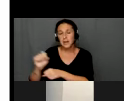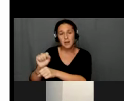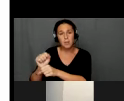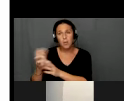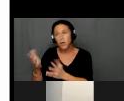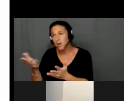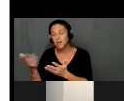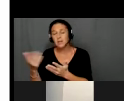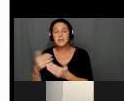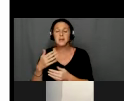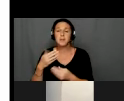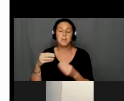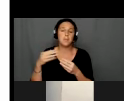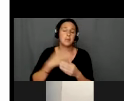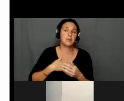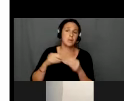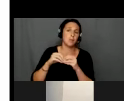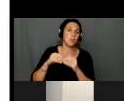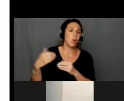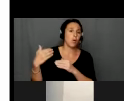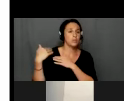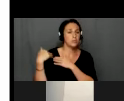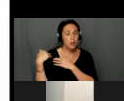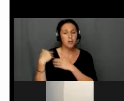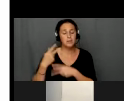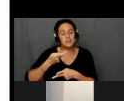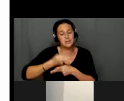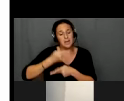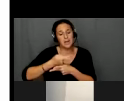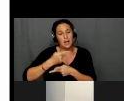take care of their employees, to have no deaths because of the heat,